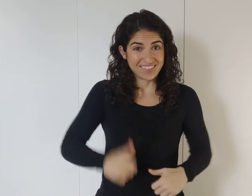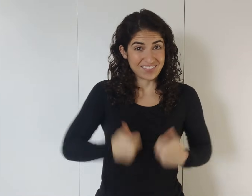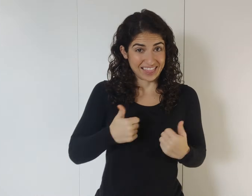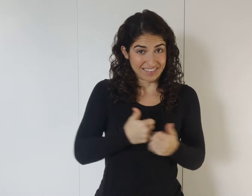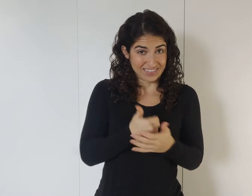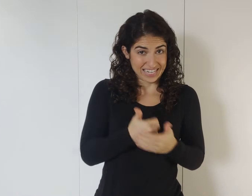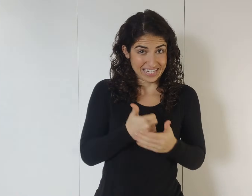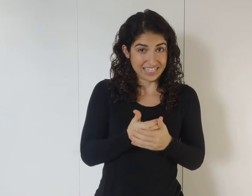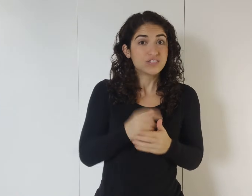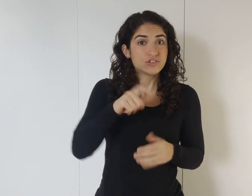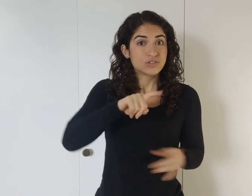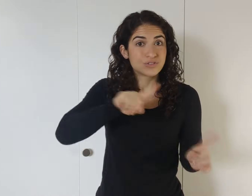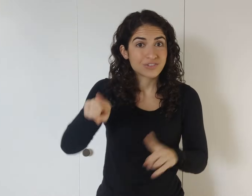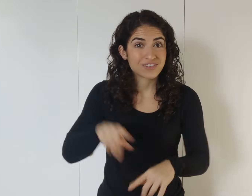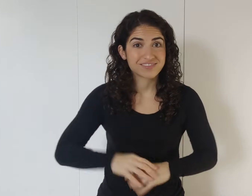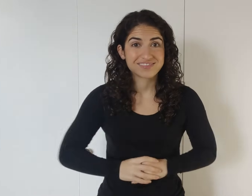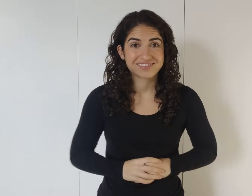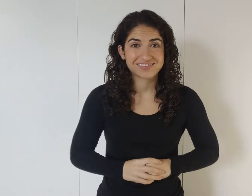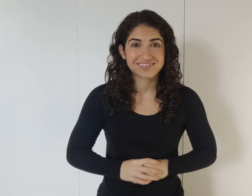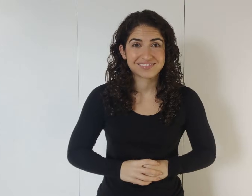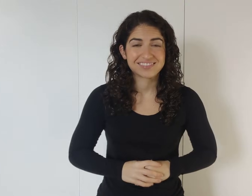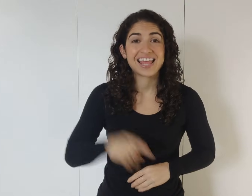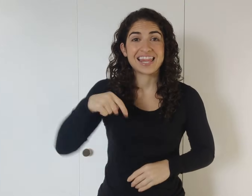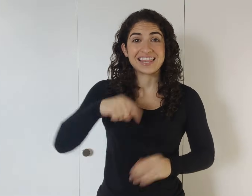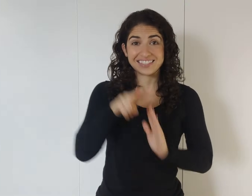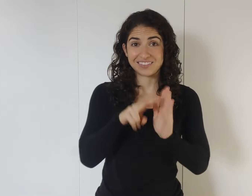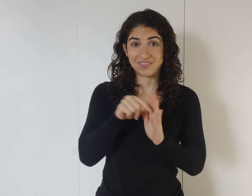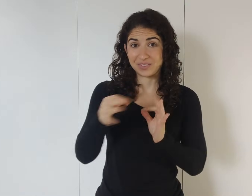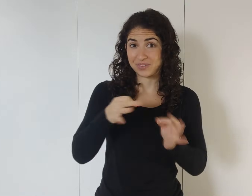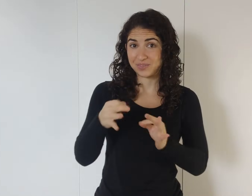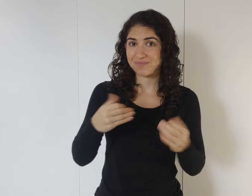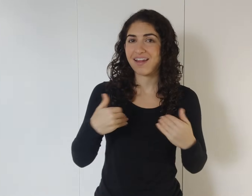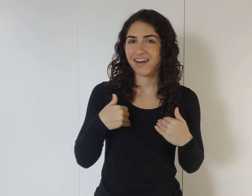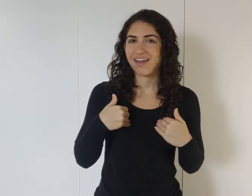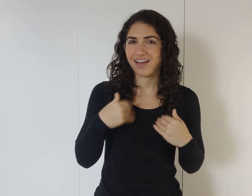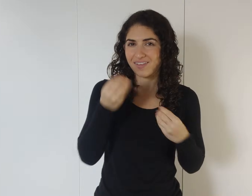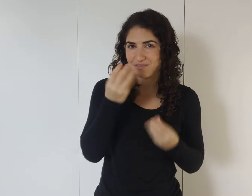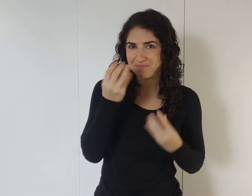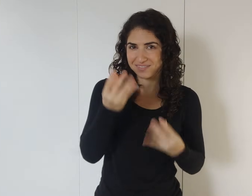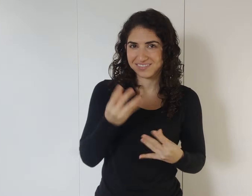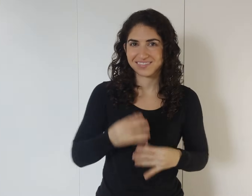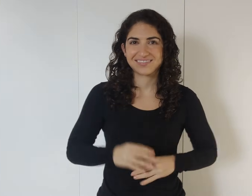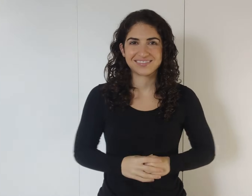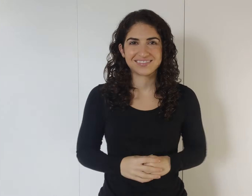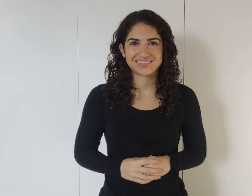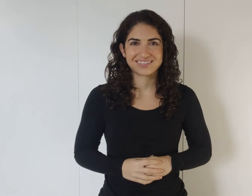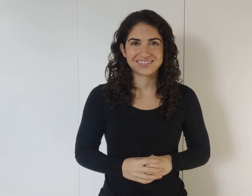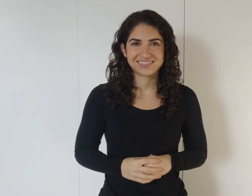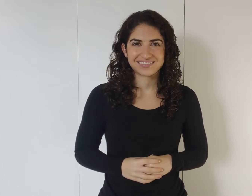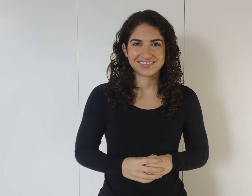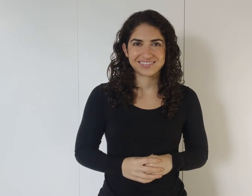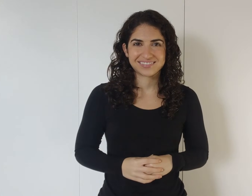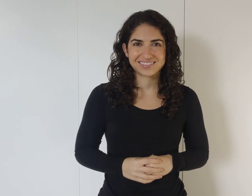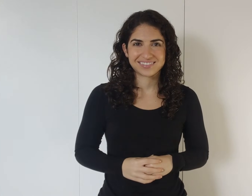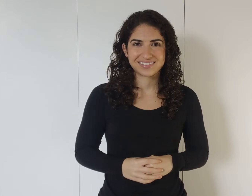If you live near there, you should go! This video's description has information.